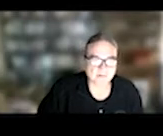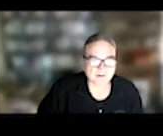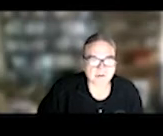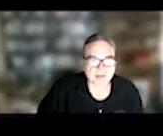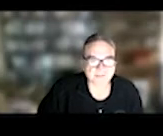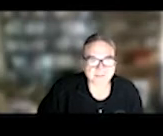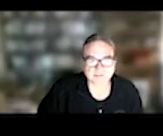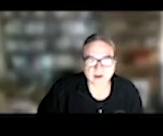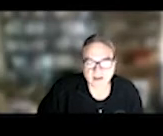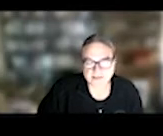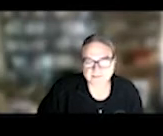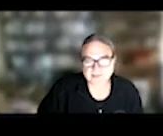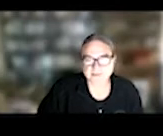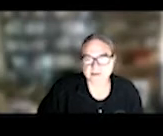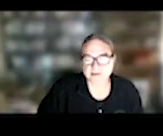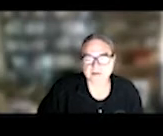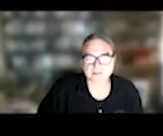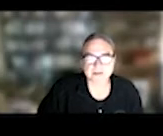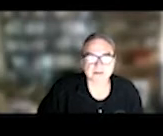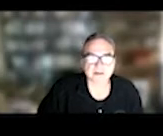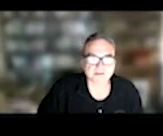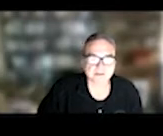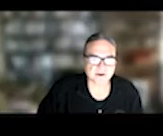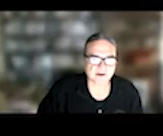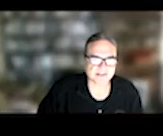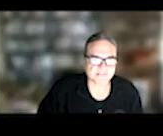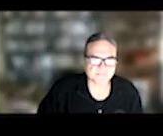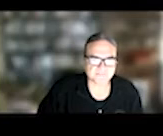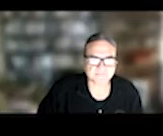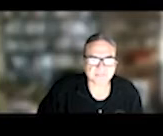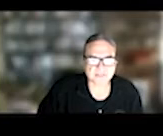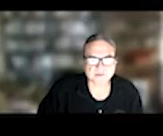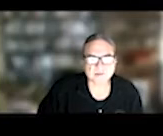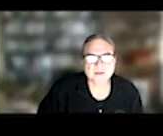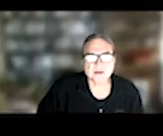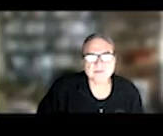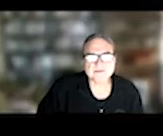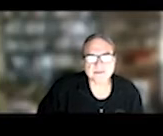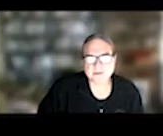for other types of causes of disability including mental health disparities. So we have to think